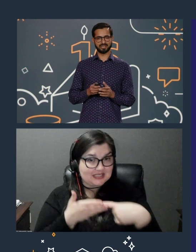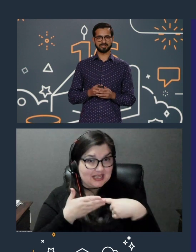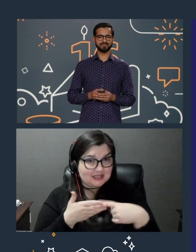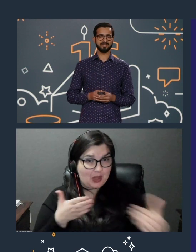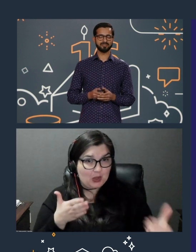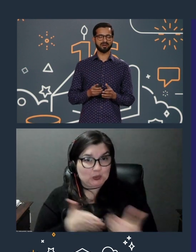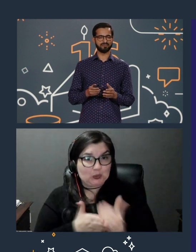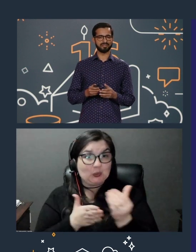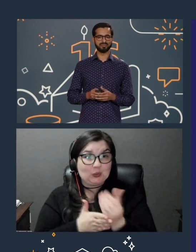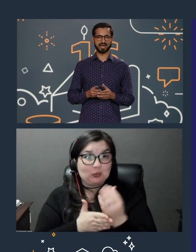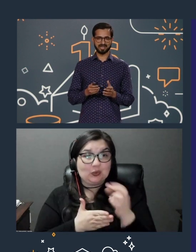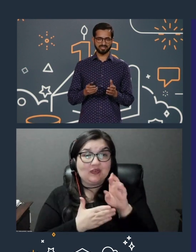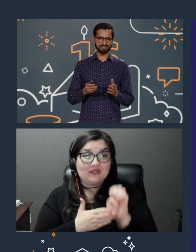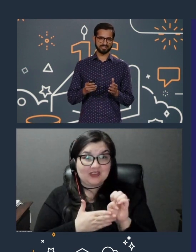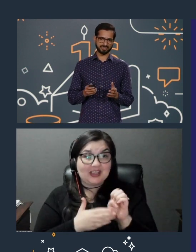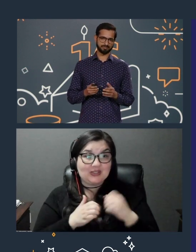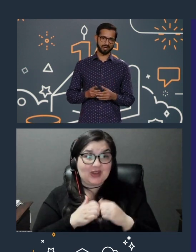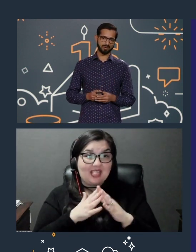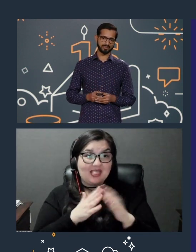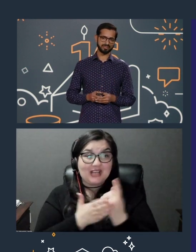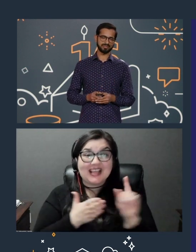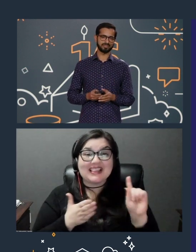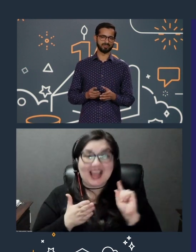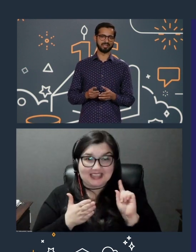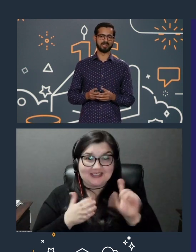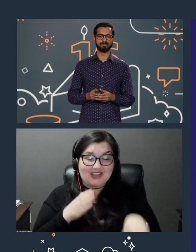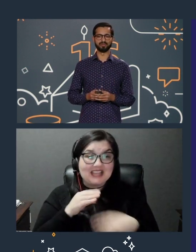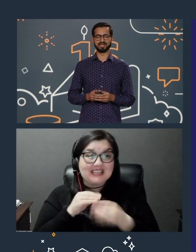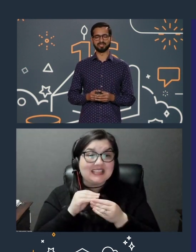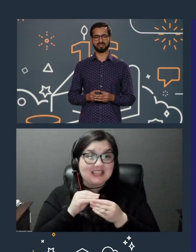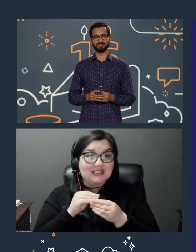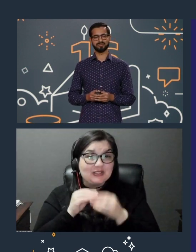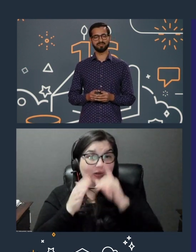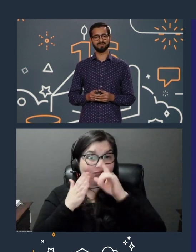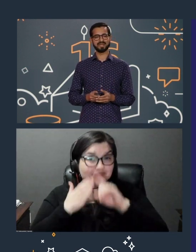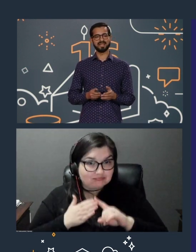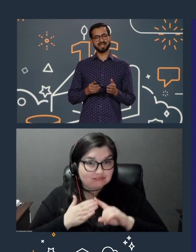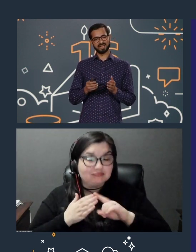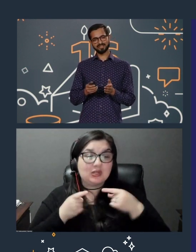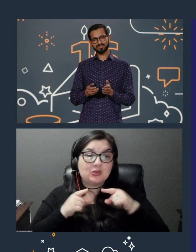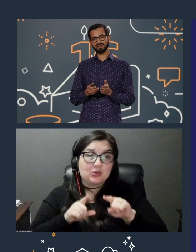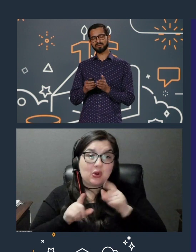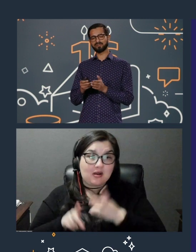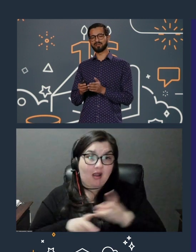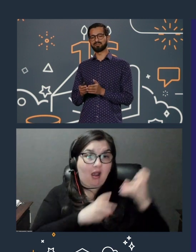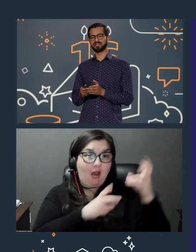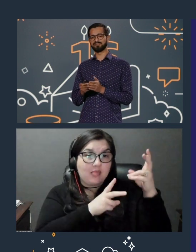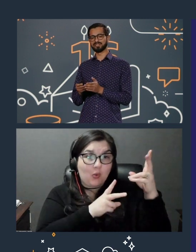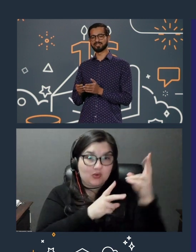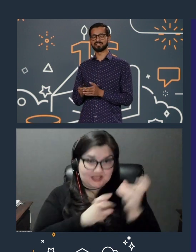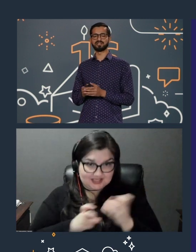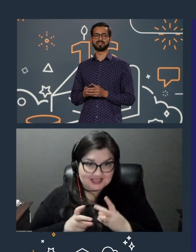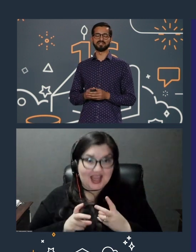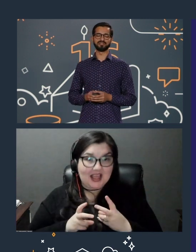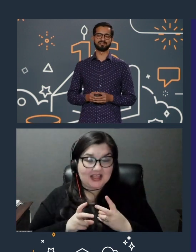last week to offer you additional checks, some options during upload and download. And this will be followed by features that you can use